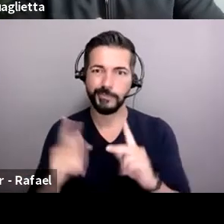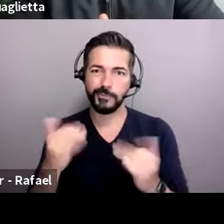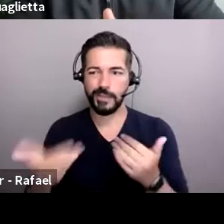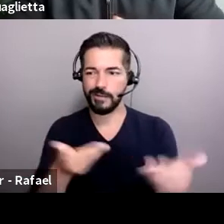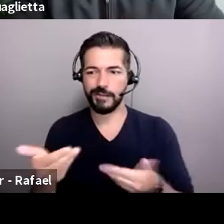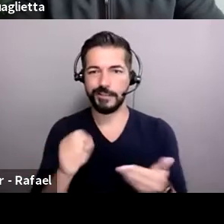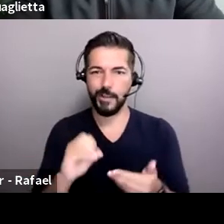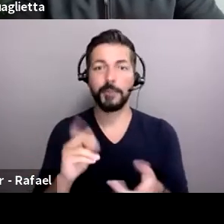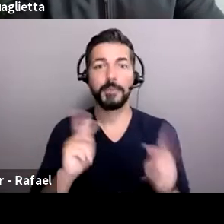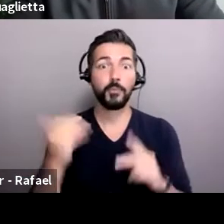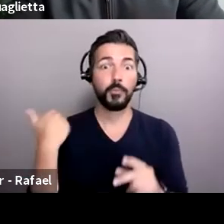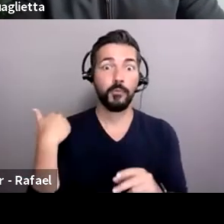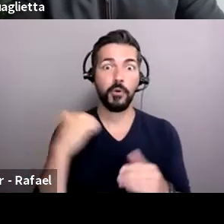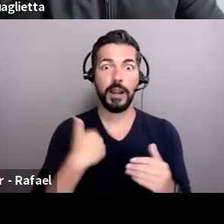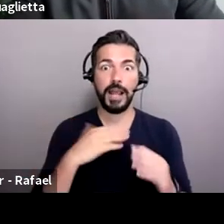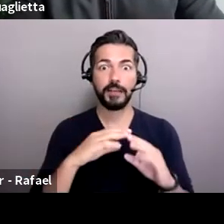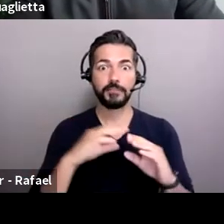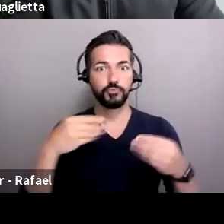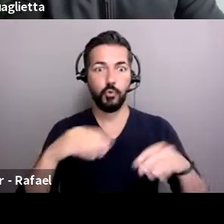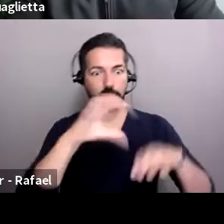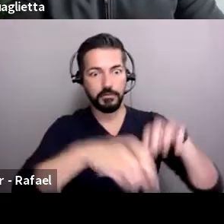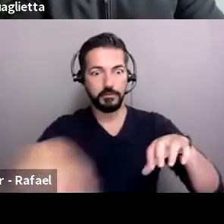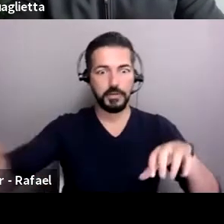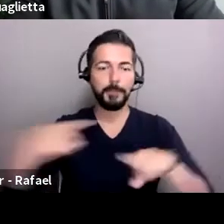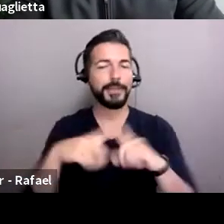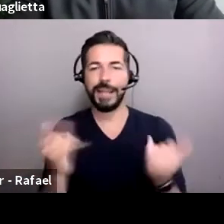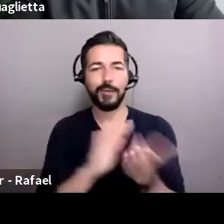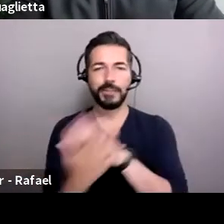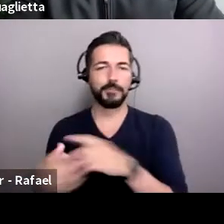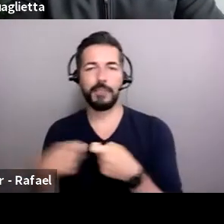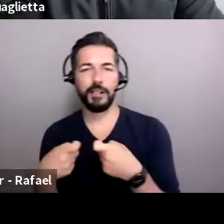to digital and that's we're seeing the numbers raise up,